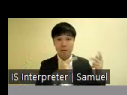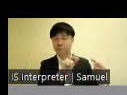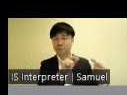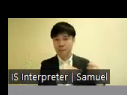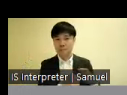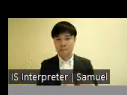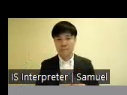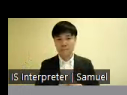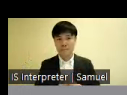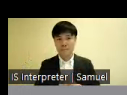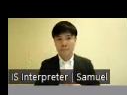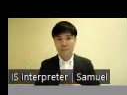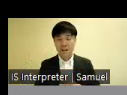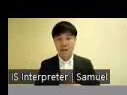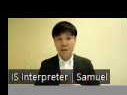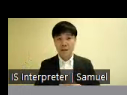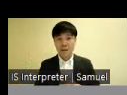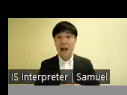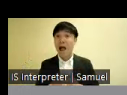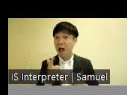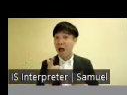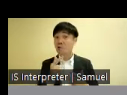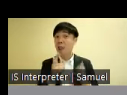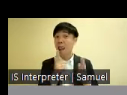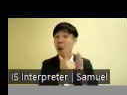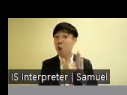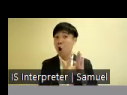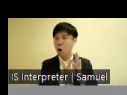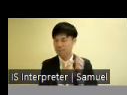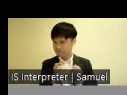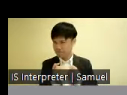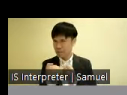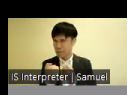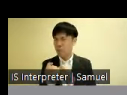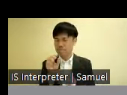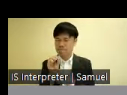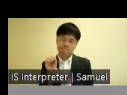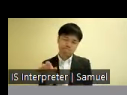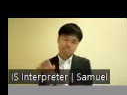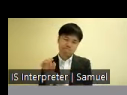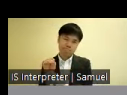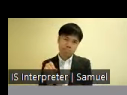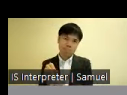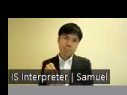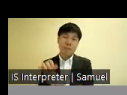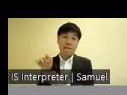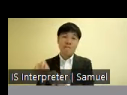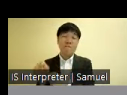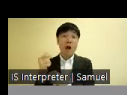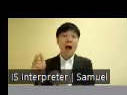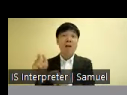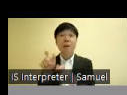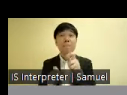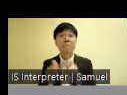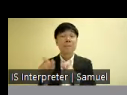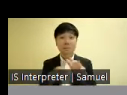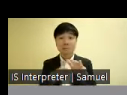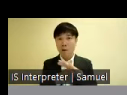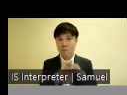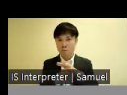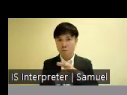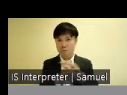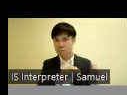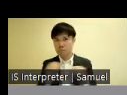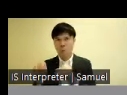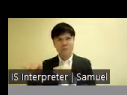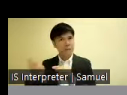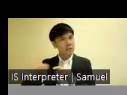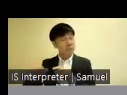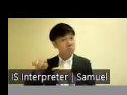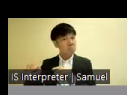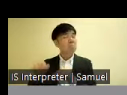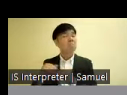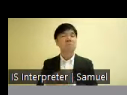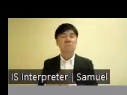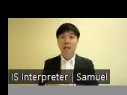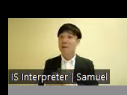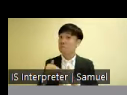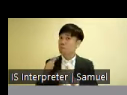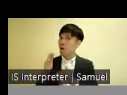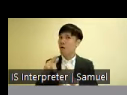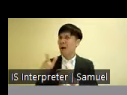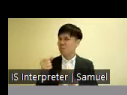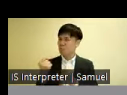with strong legal aid programming with a specific focus on asylum seekers and all protection